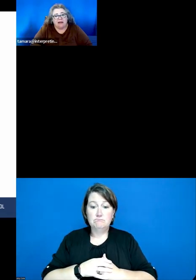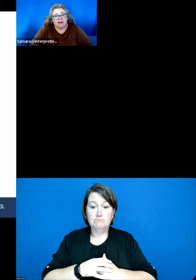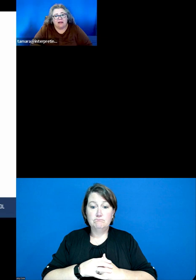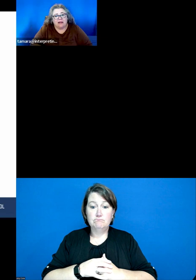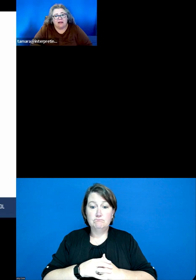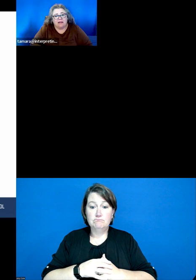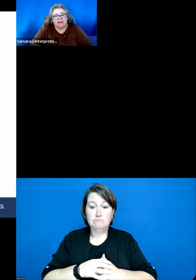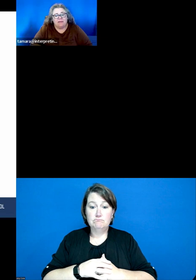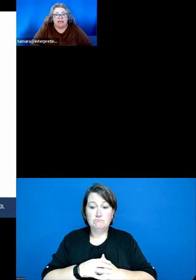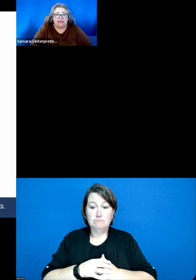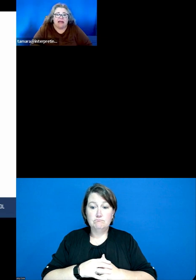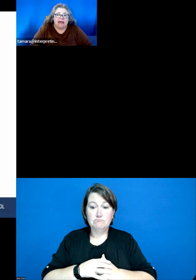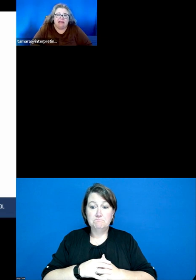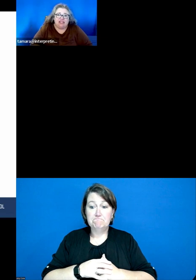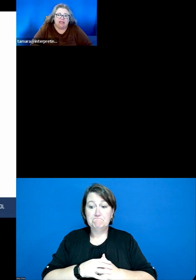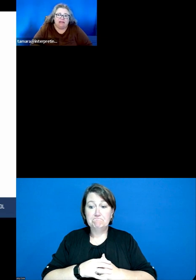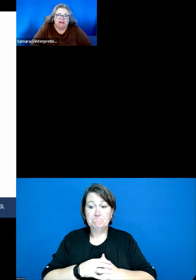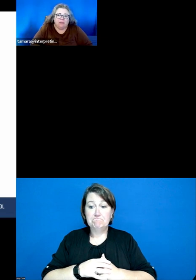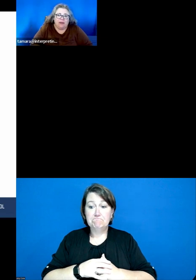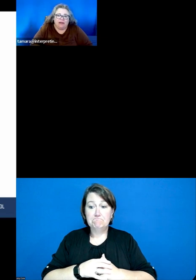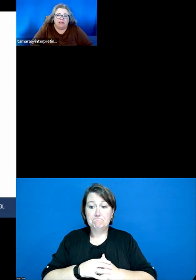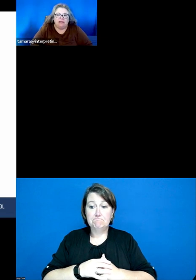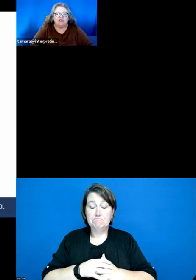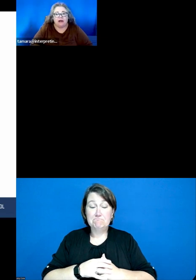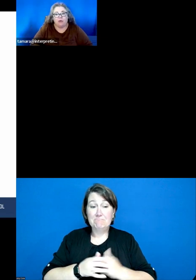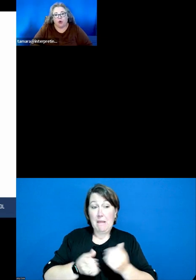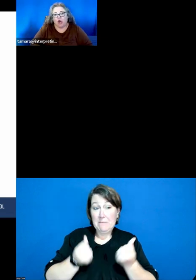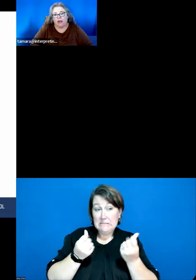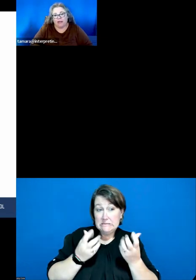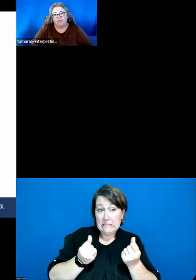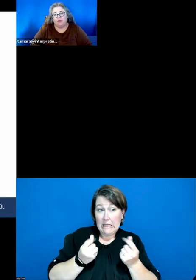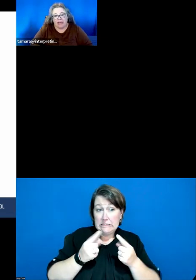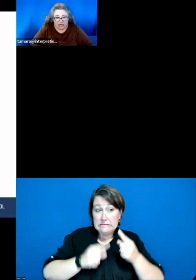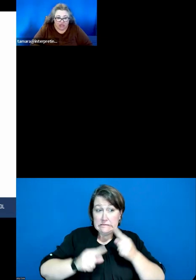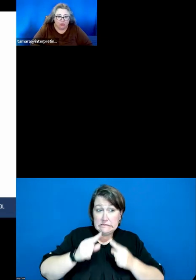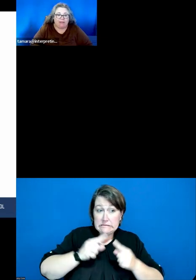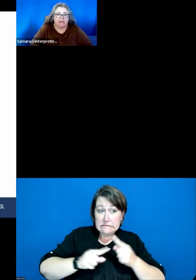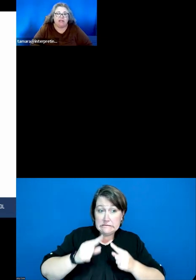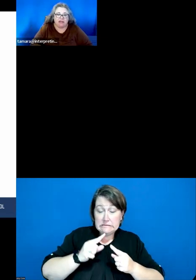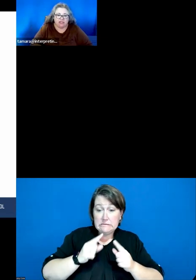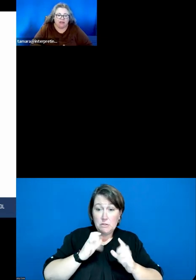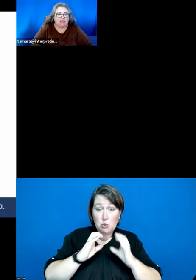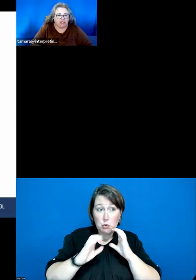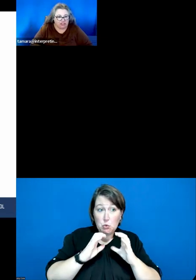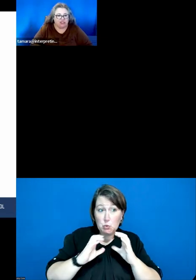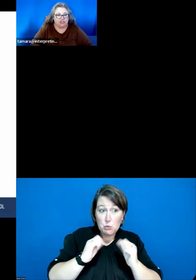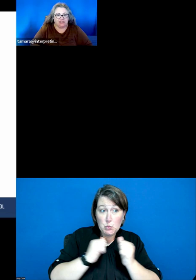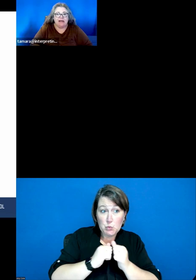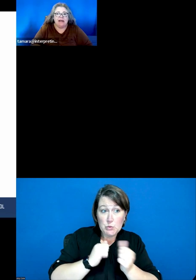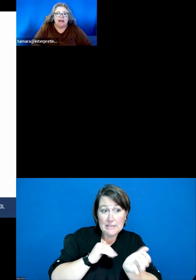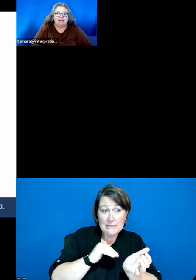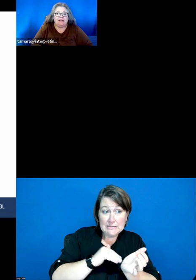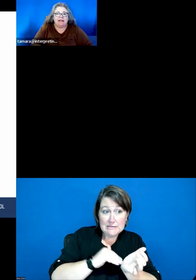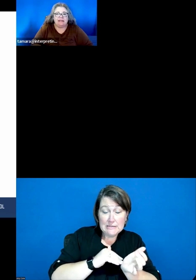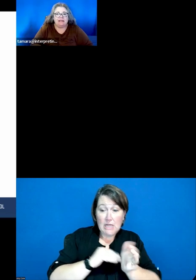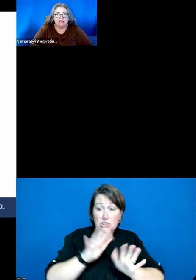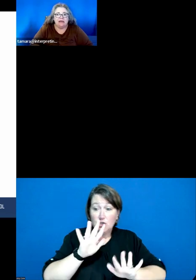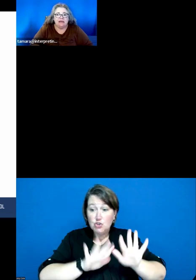They might sign just a little bit, try to work on the communication with the doctor, like gestures and things.